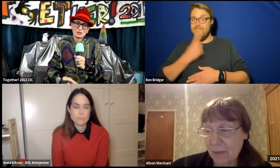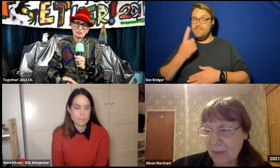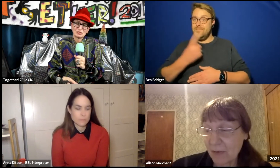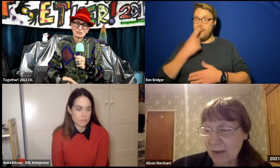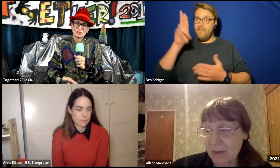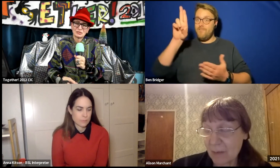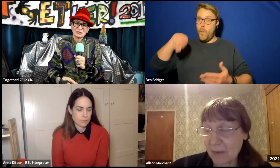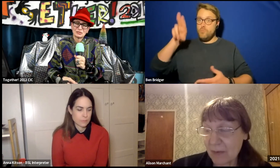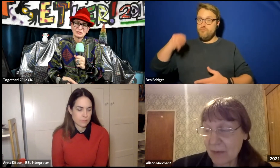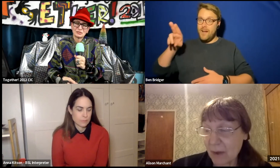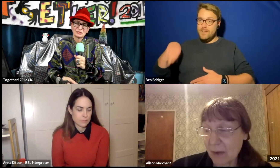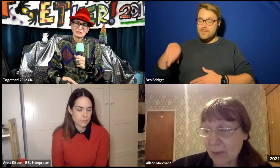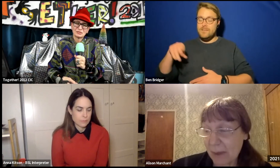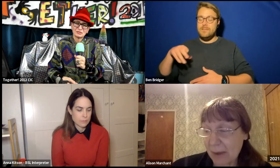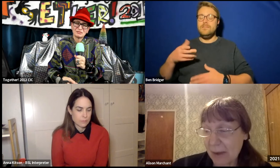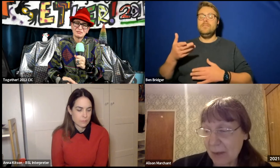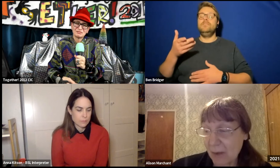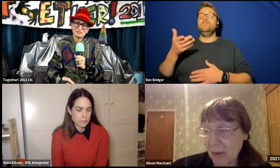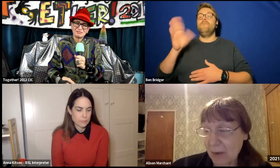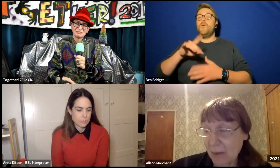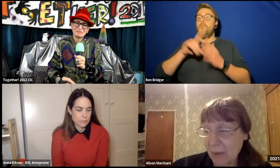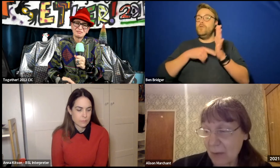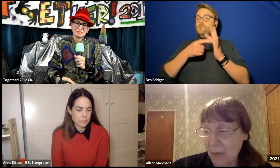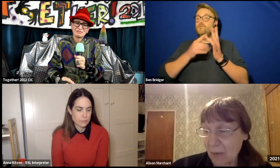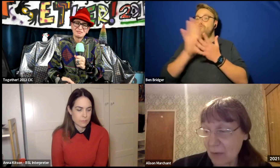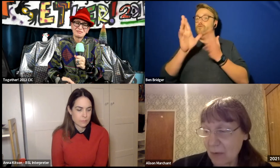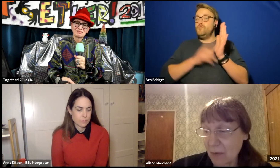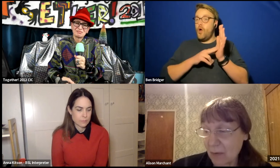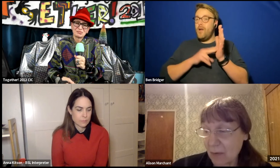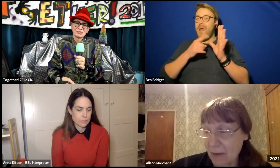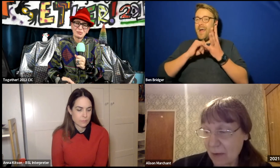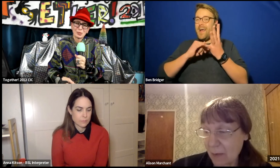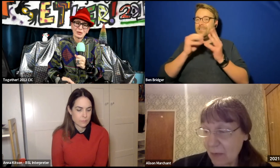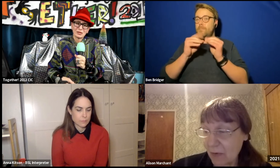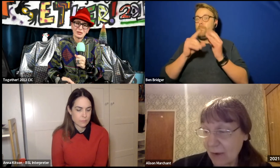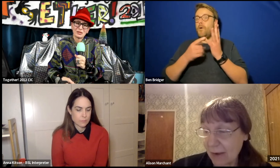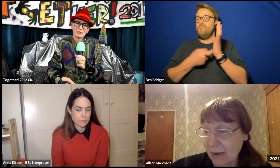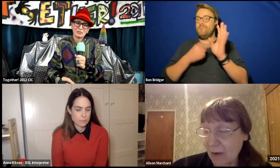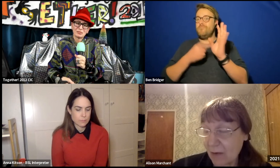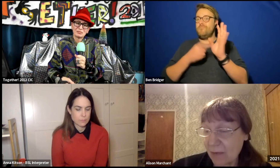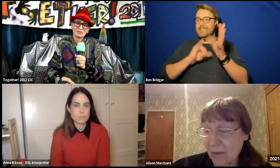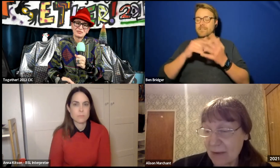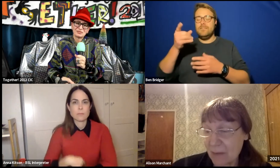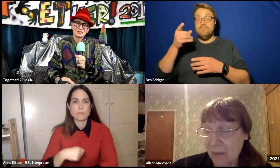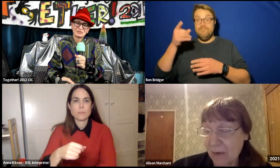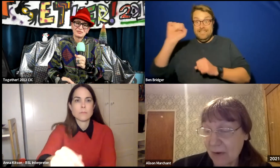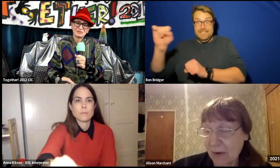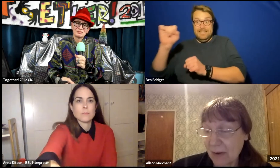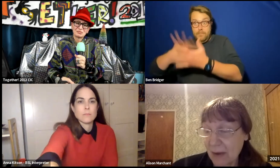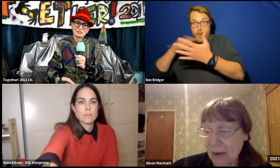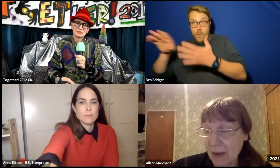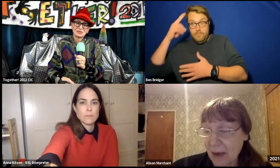John Ashberry's 12-page poem, self-portrait in a convex mirror, I've